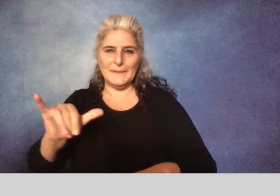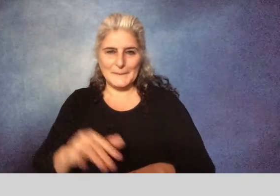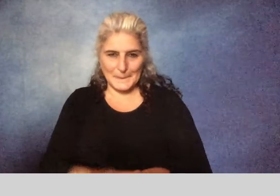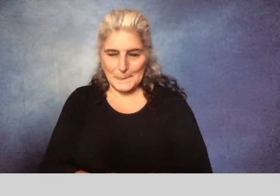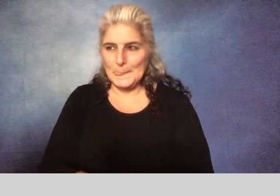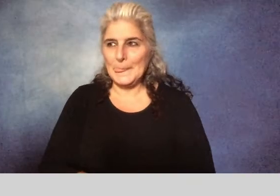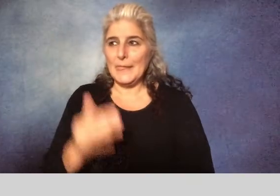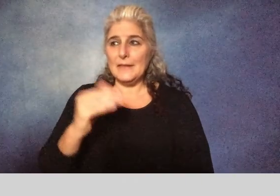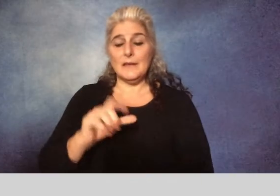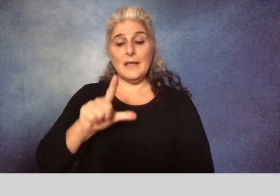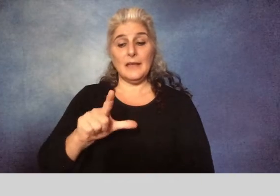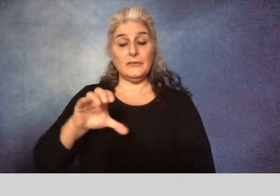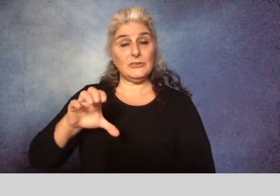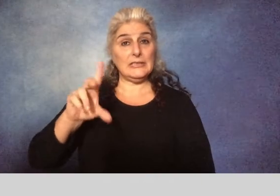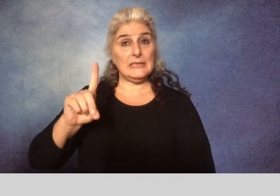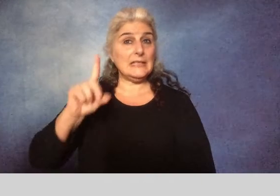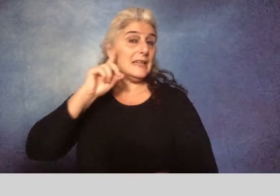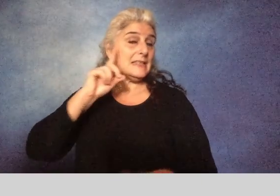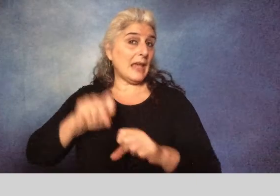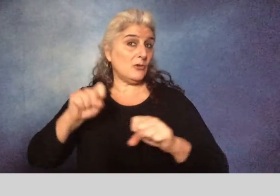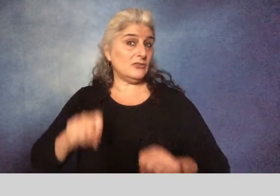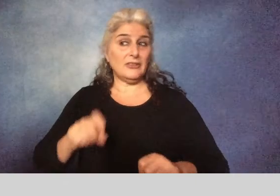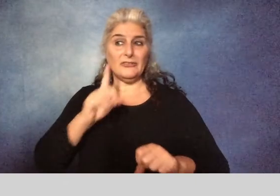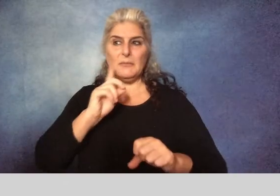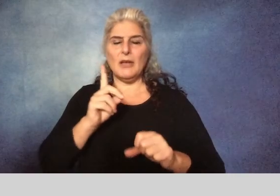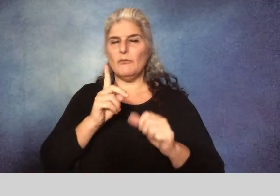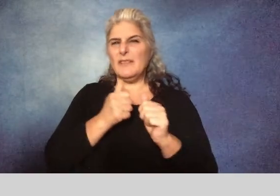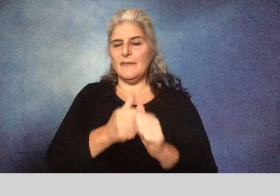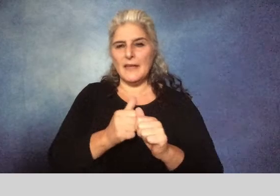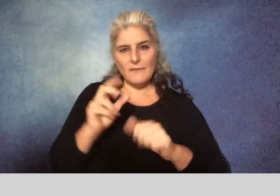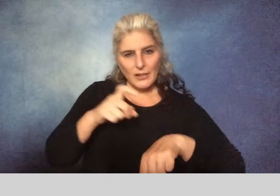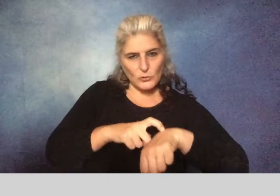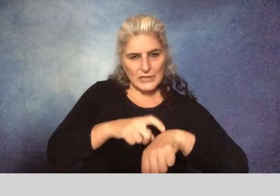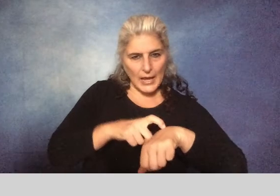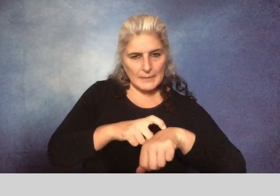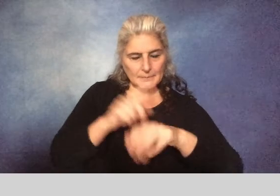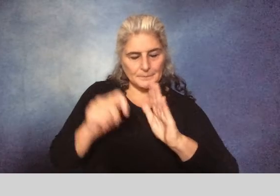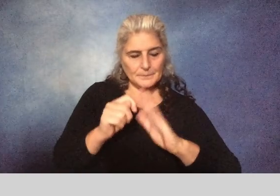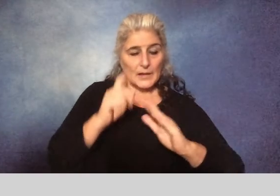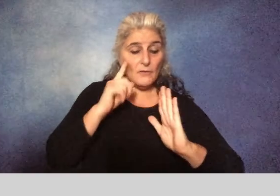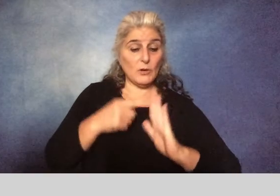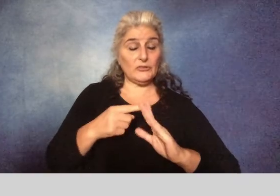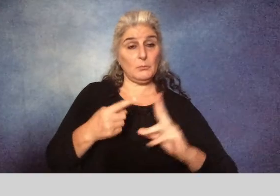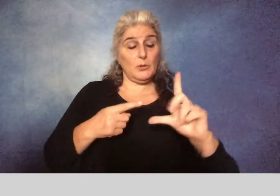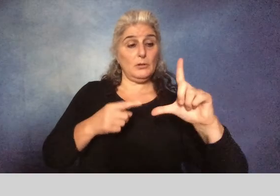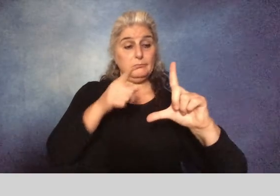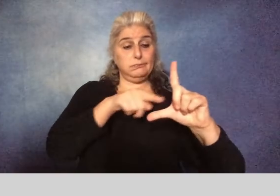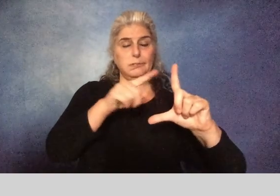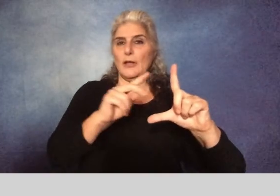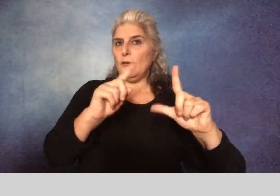LCD Soundsystems albums seem to cluster based on time period. The two on the left are their first two studio albums.